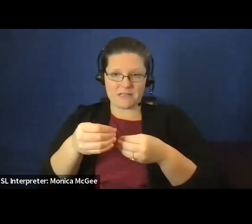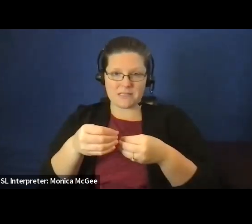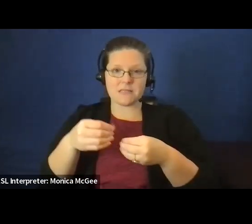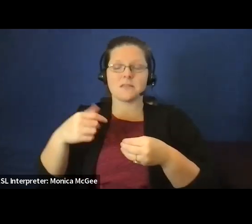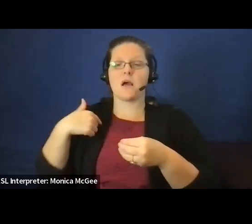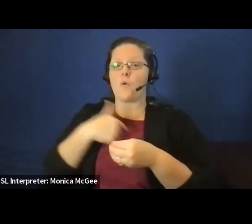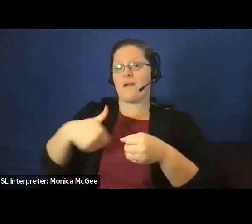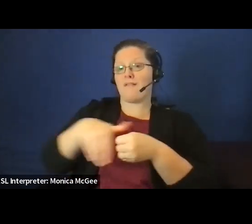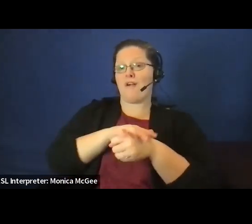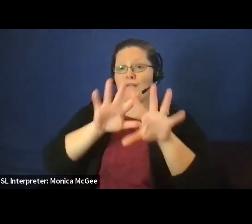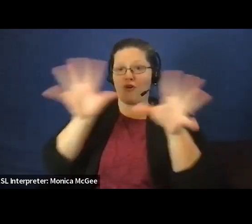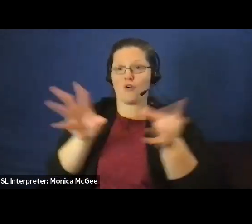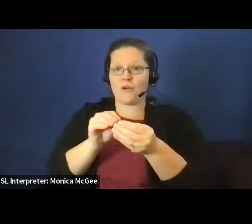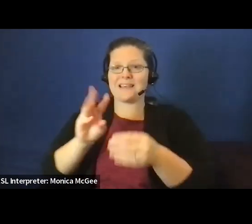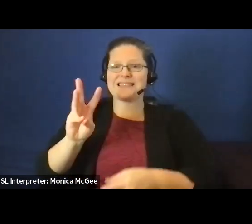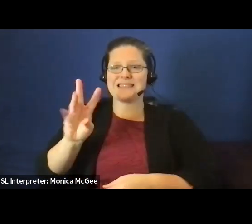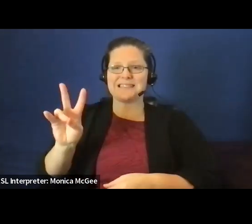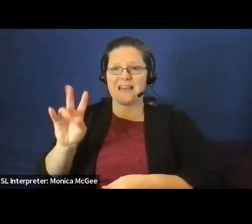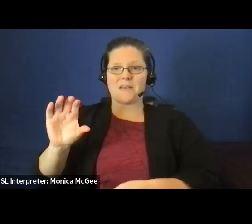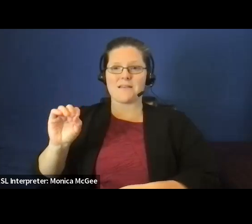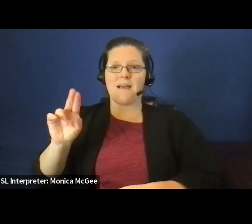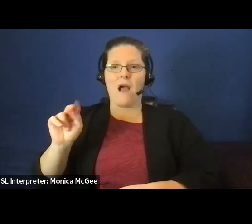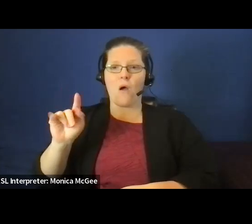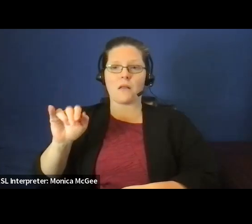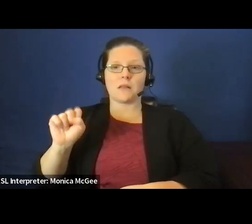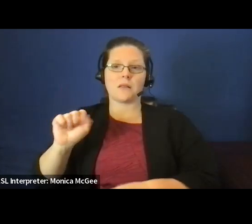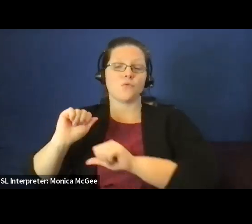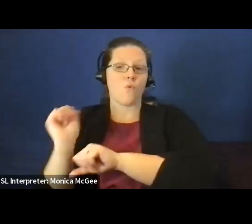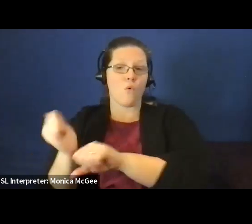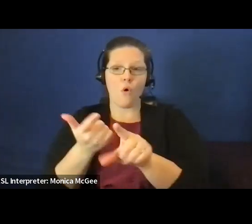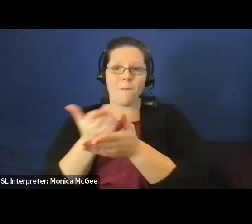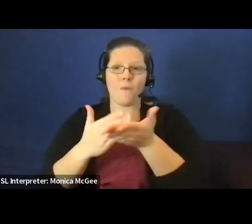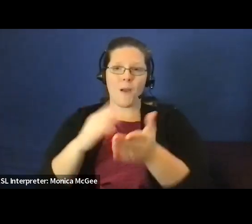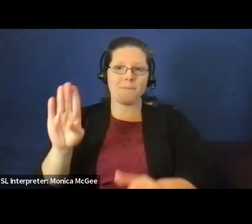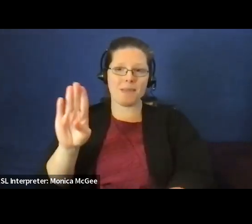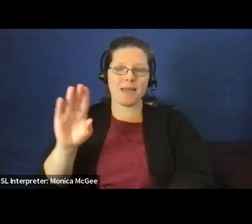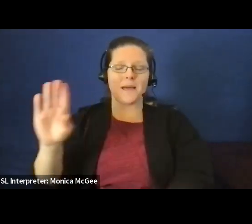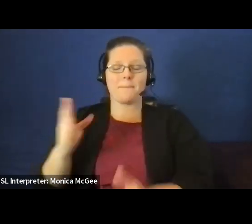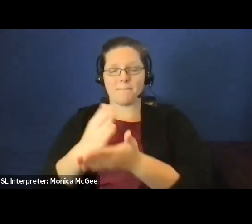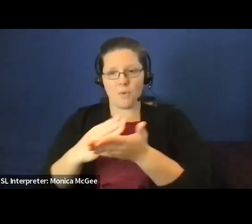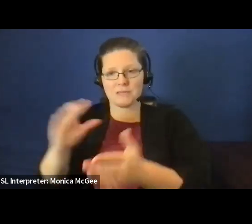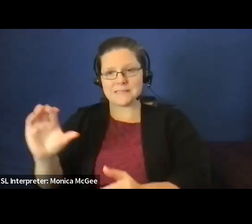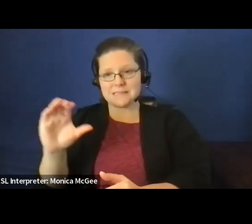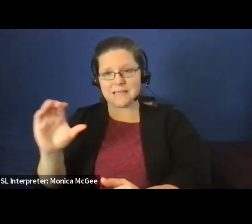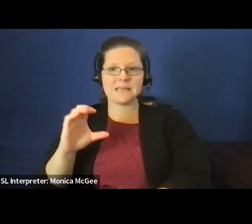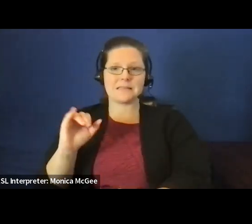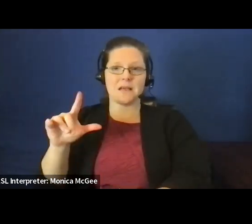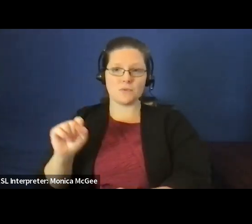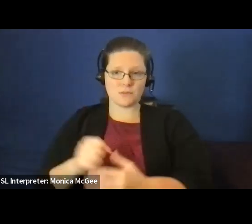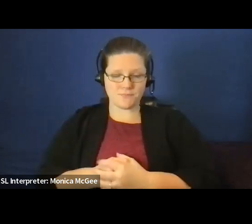a network in the state. 15CILs. Four solid other satellite offices and then